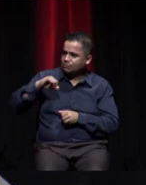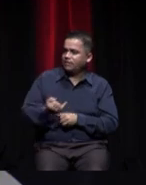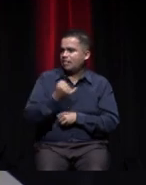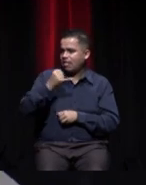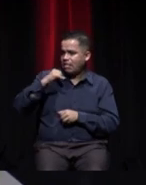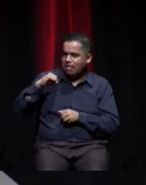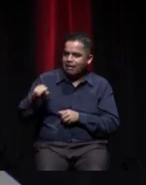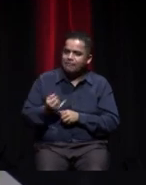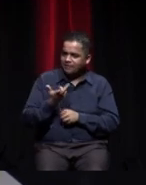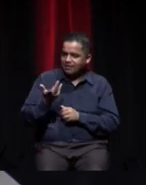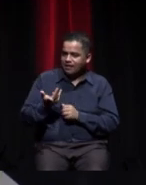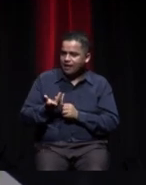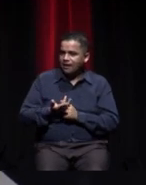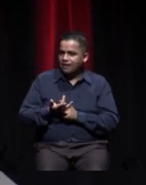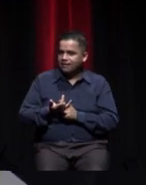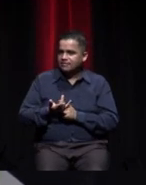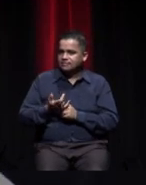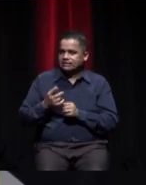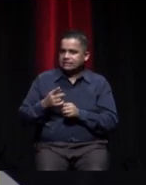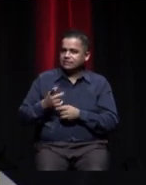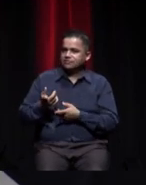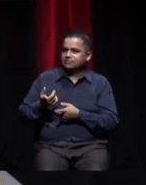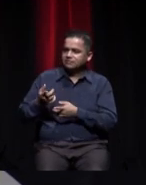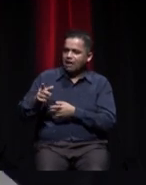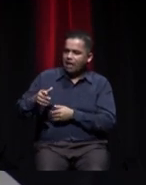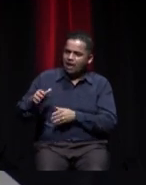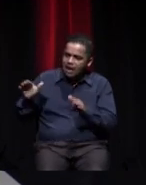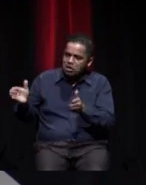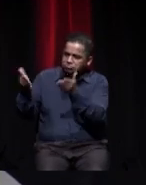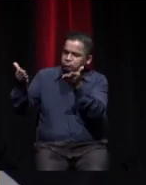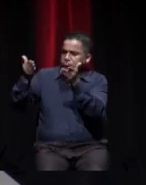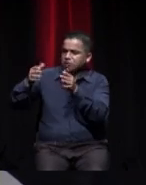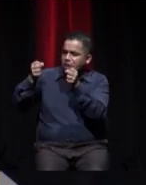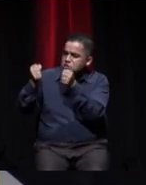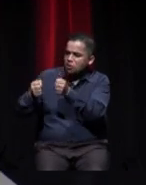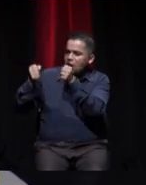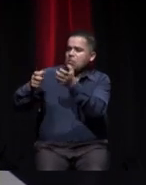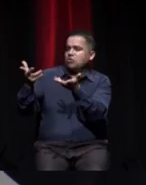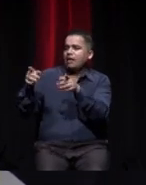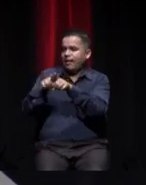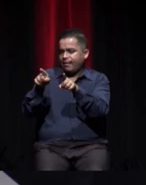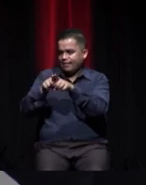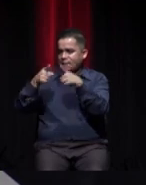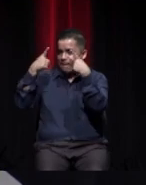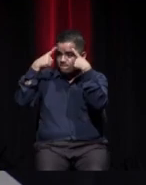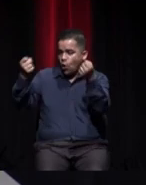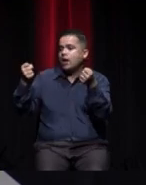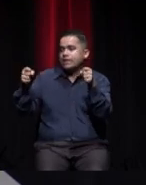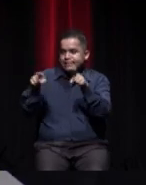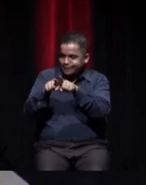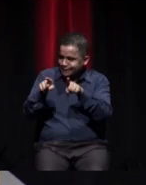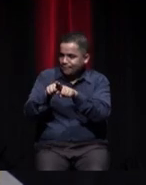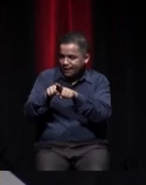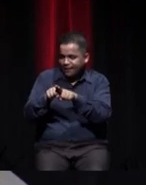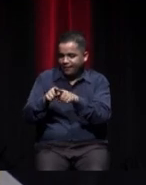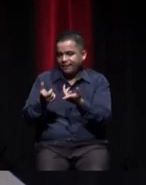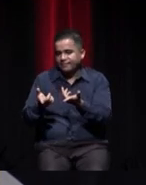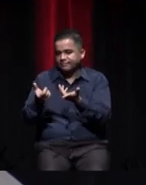The allocation of more and more power to the other and, due to this, more and more violence I allow myself to in the discourse and, in a short while, in the practice.